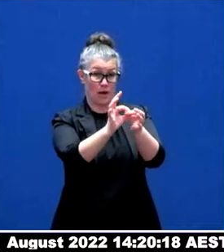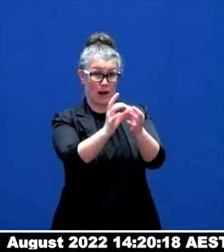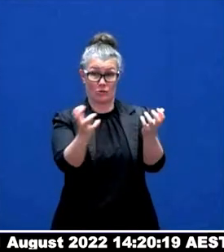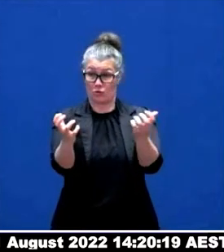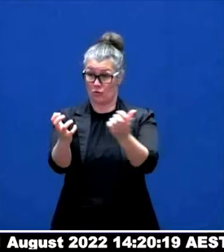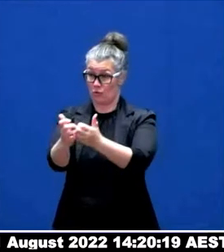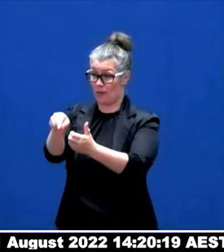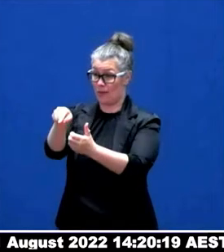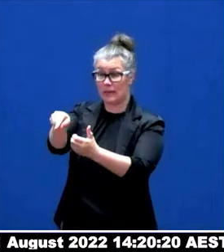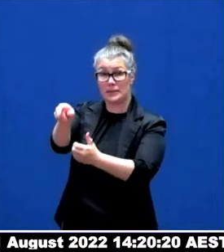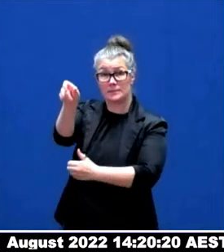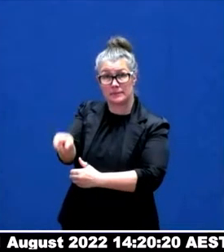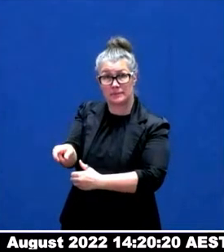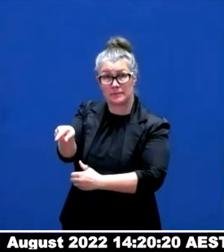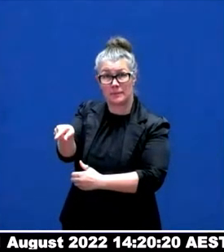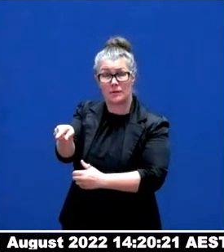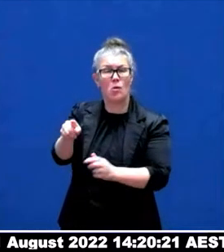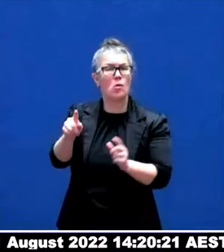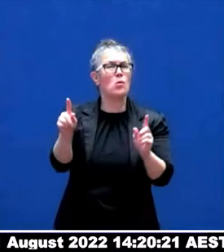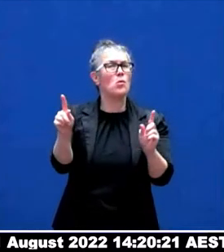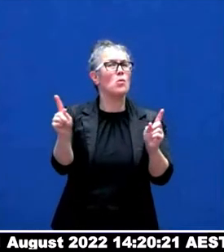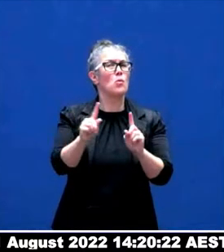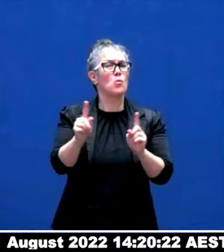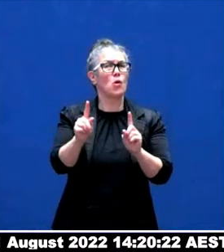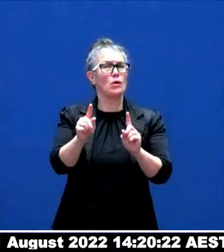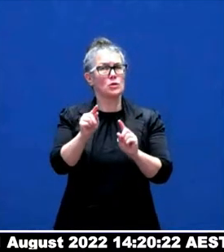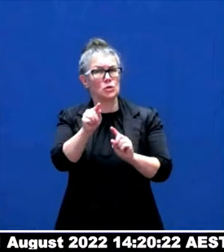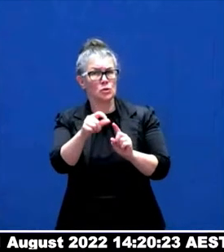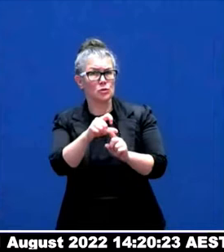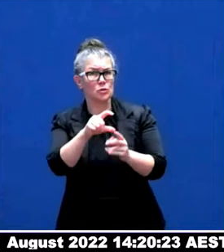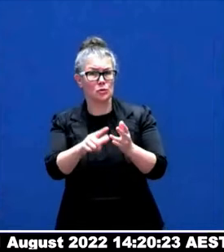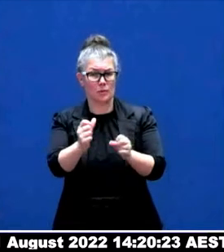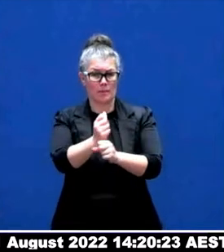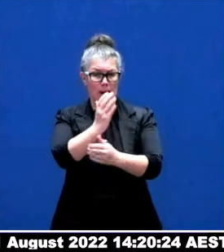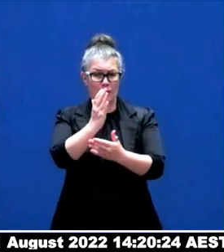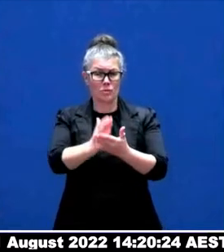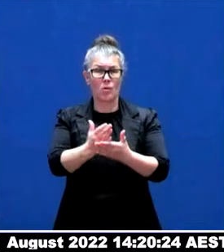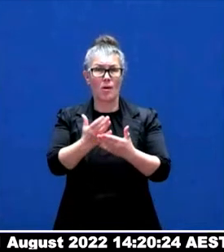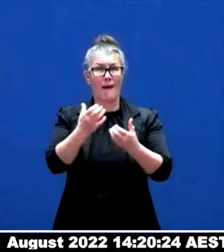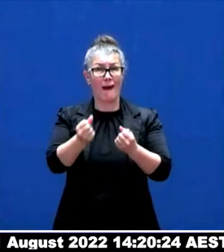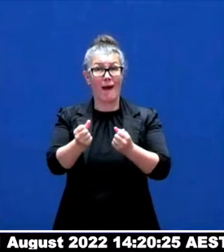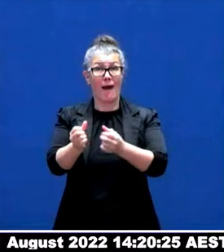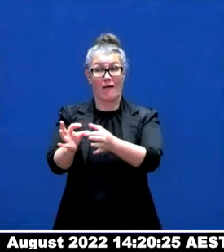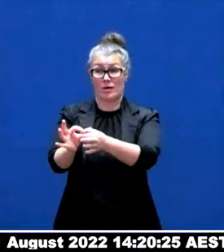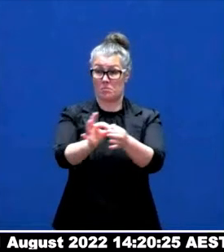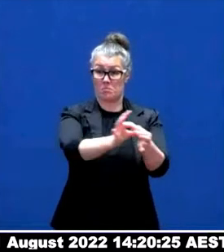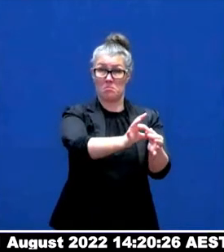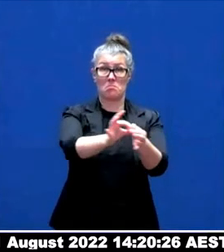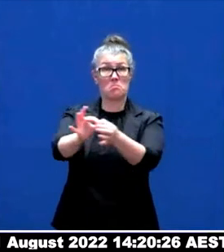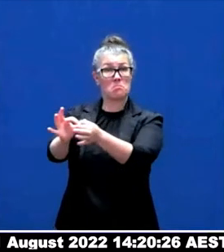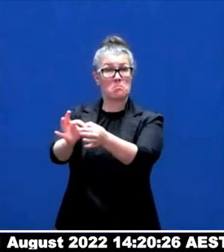what is done to ensure that there is a working relationship between the support